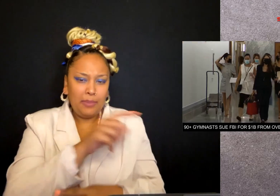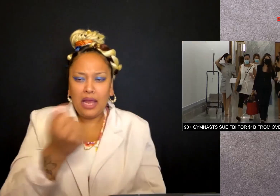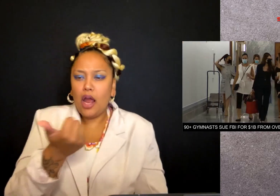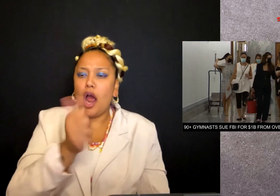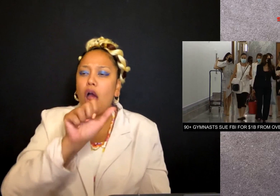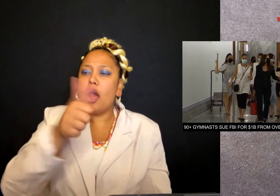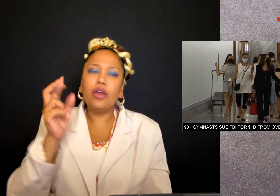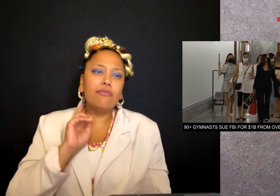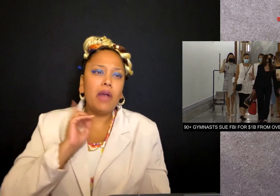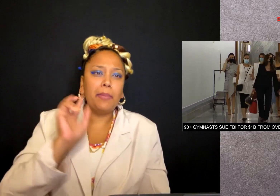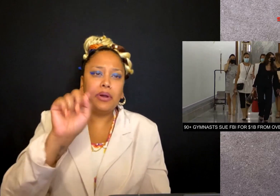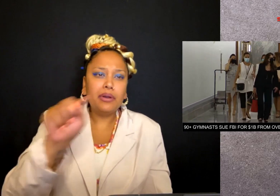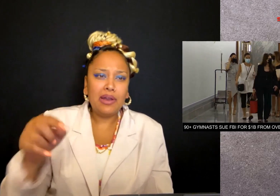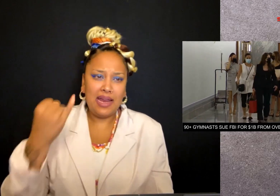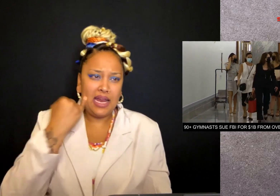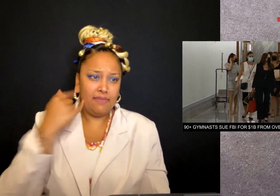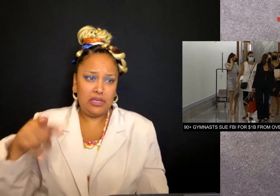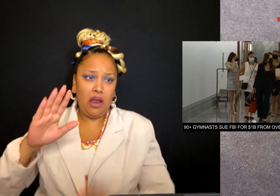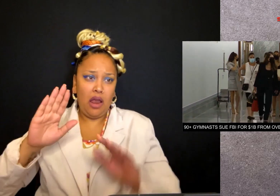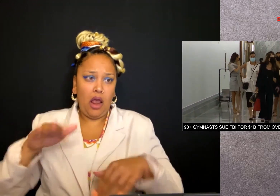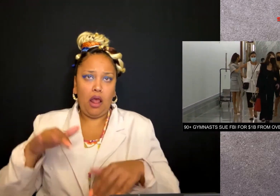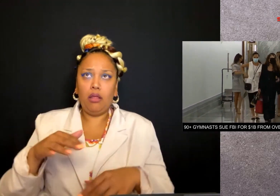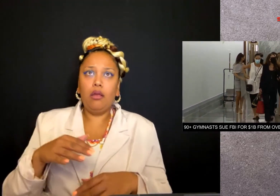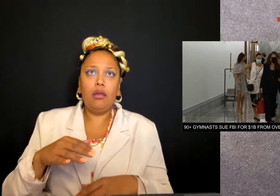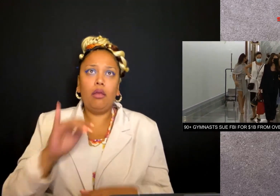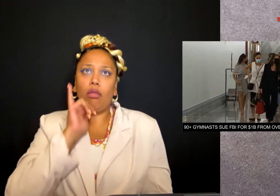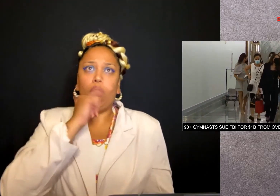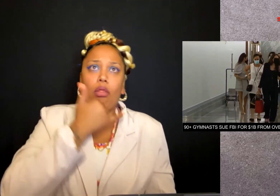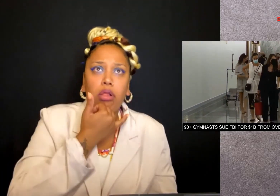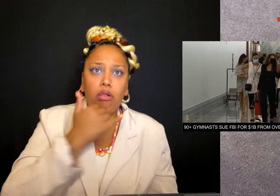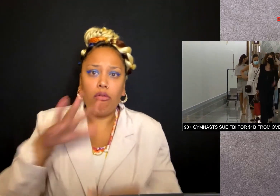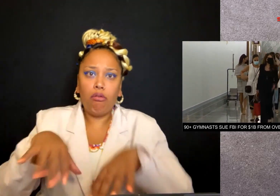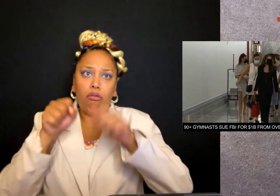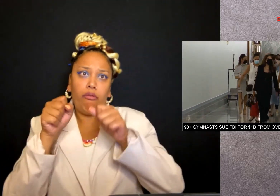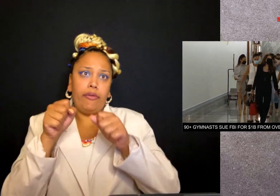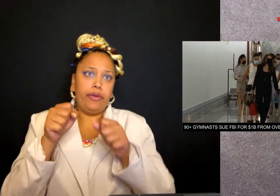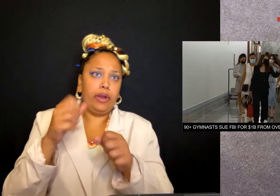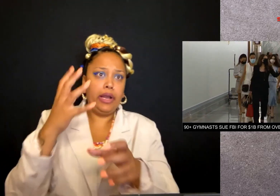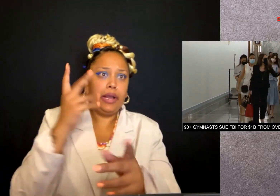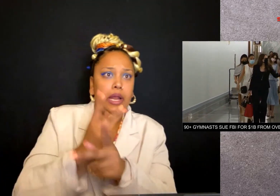and protected them and other victims if they had not mishandled the case